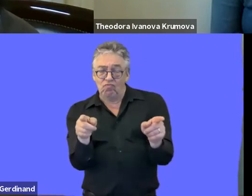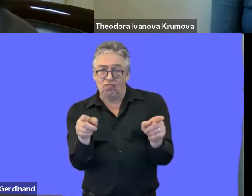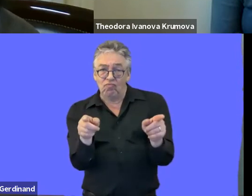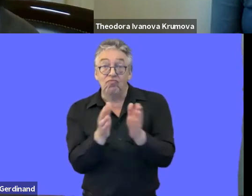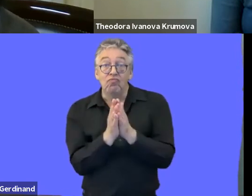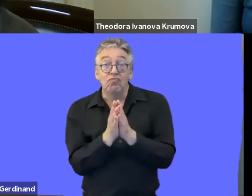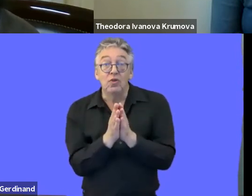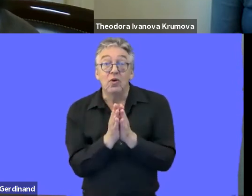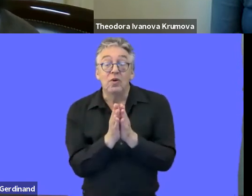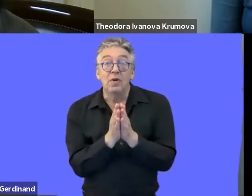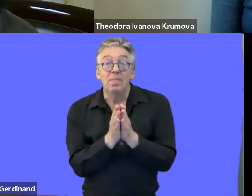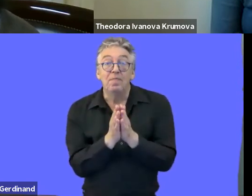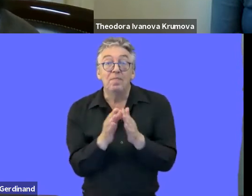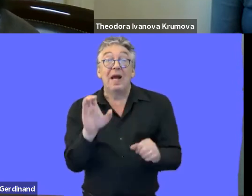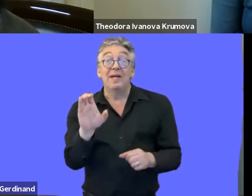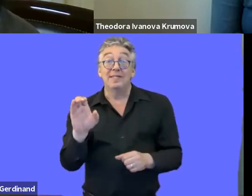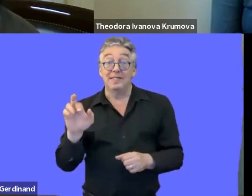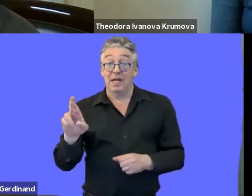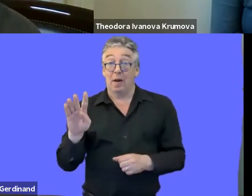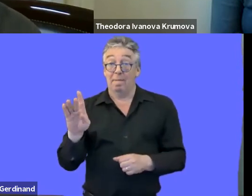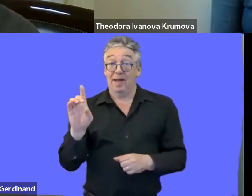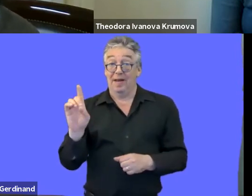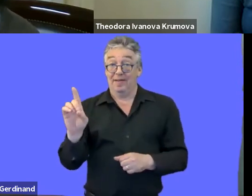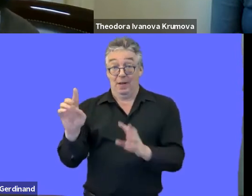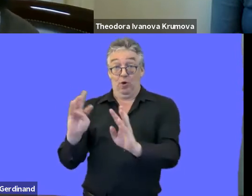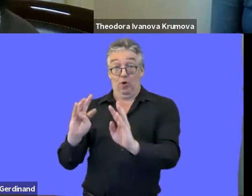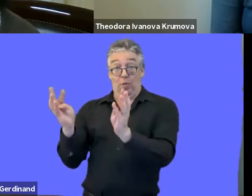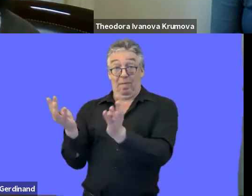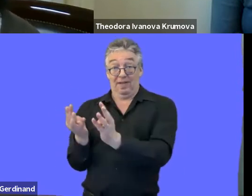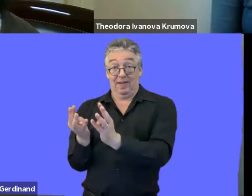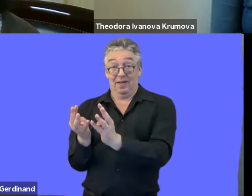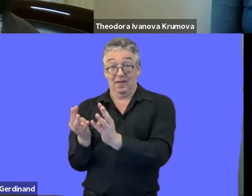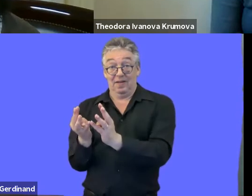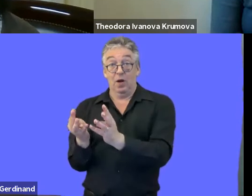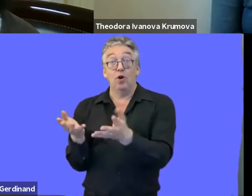that the CRPD committee has already reconsidered